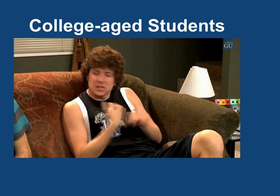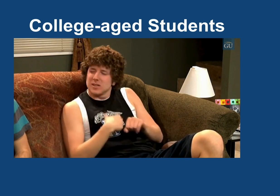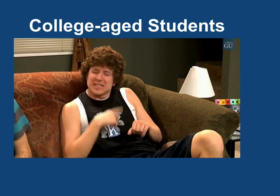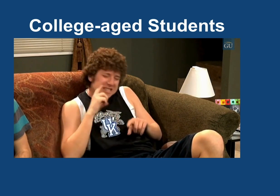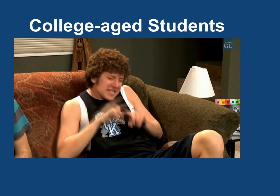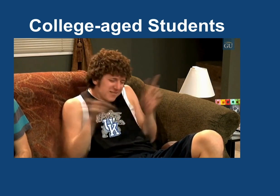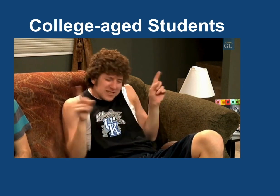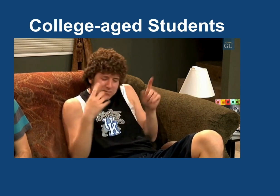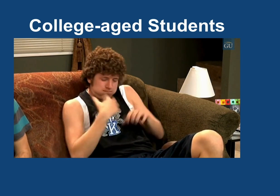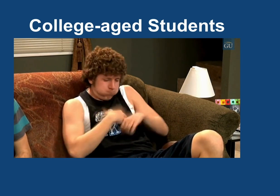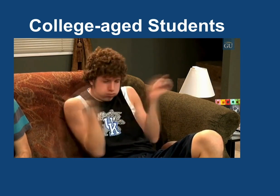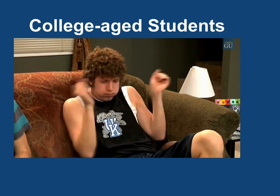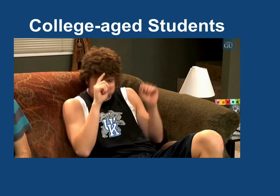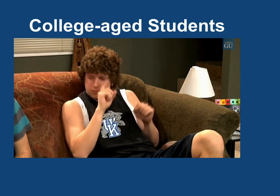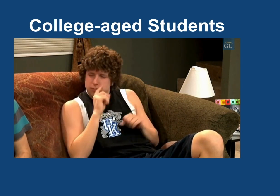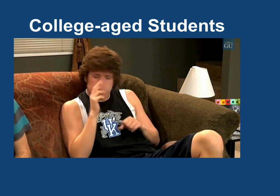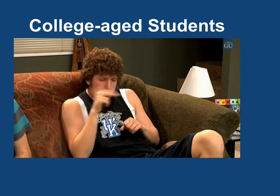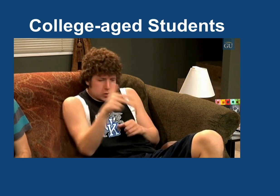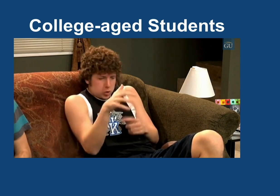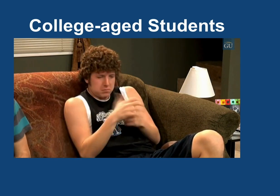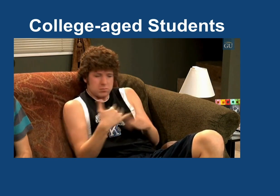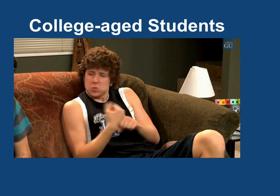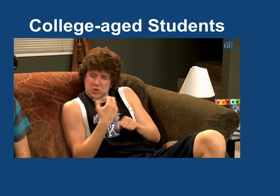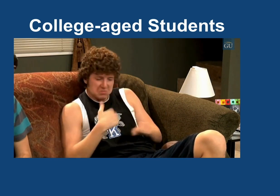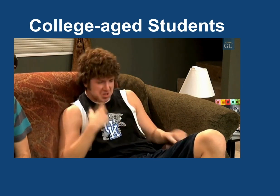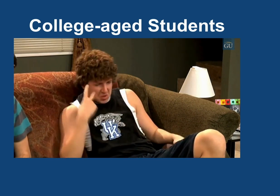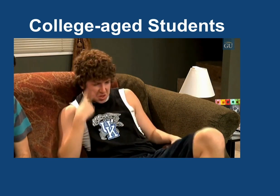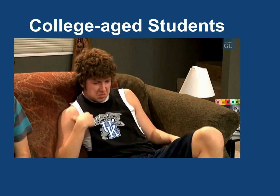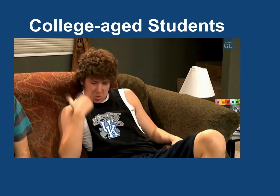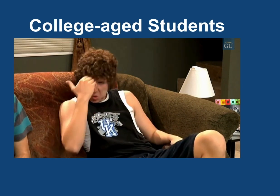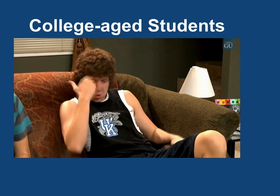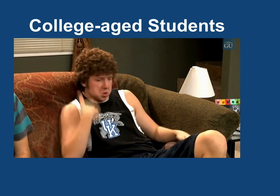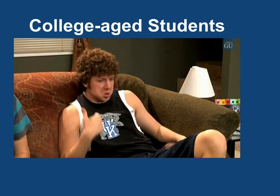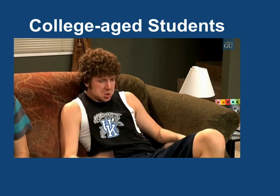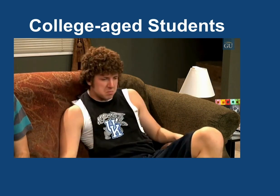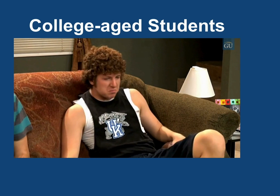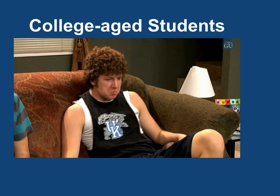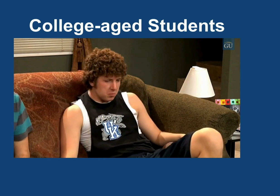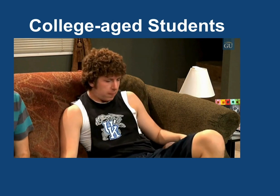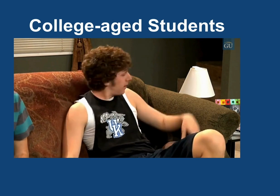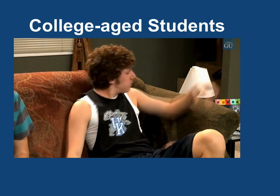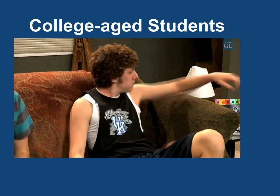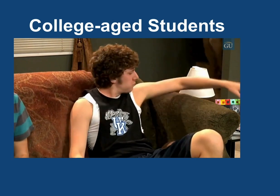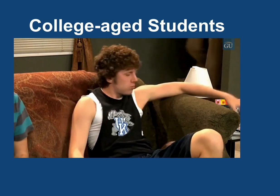This year it’ll be different. They’ll blow up, for sure. They’re gonna walk to the championship this year. Just wait and see. I know it.